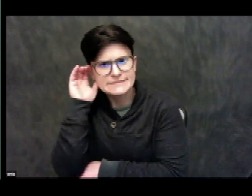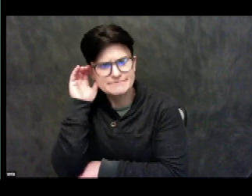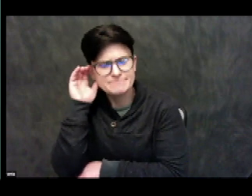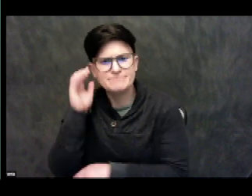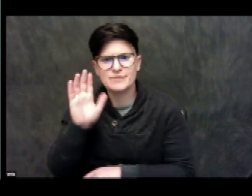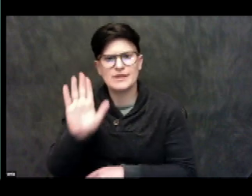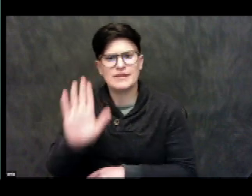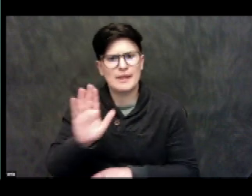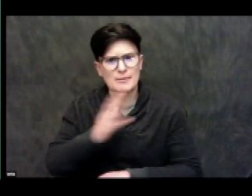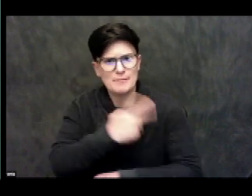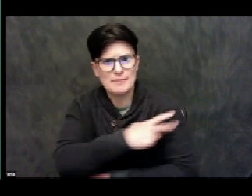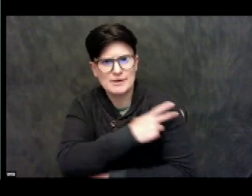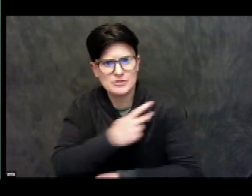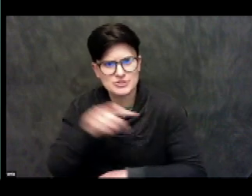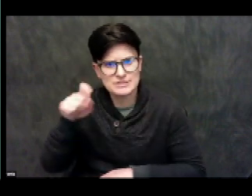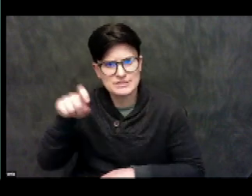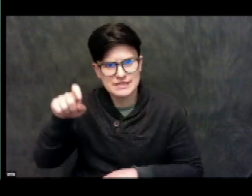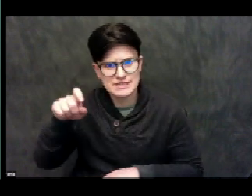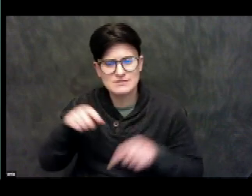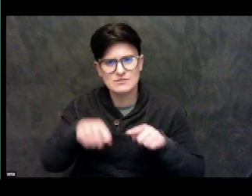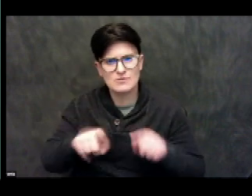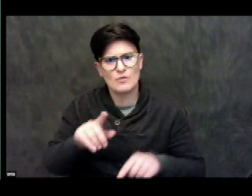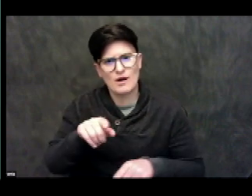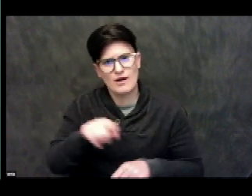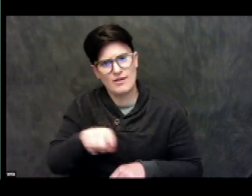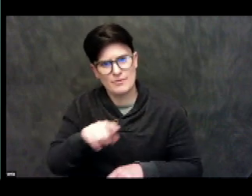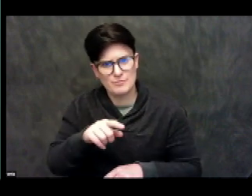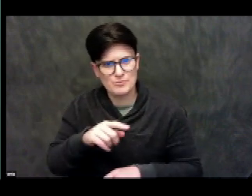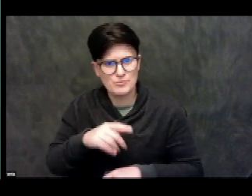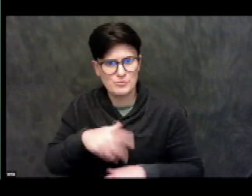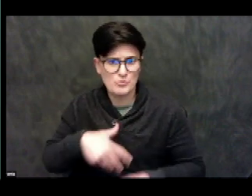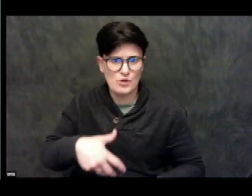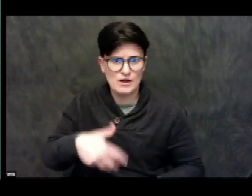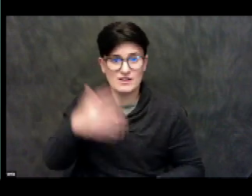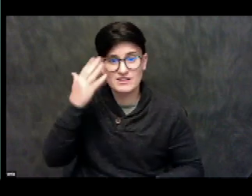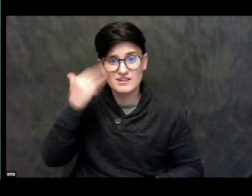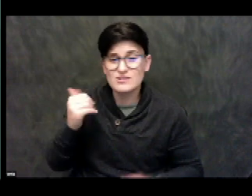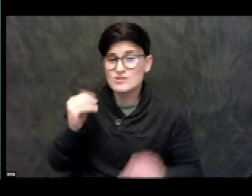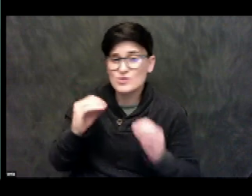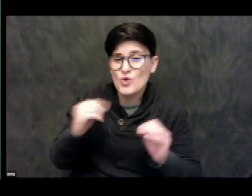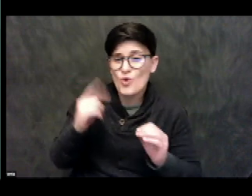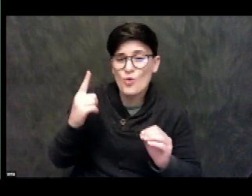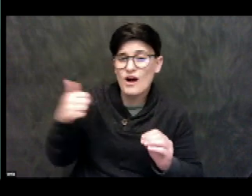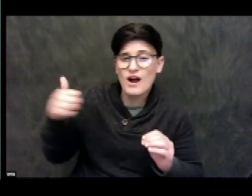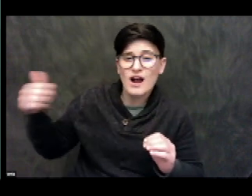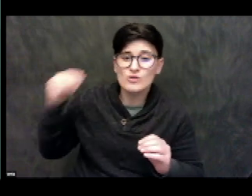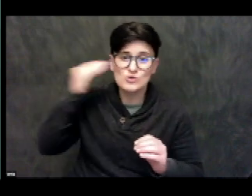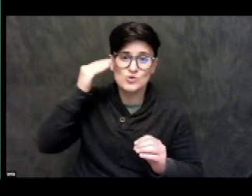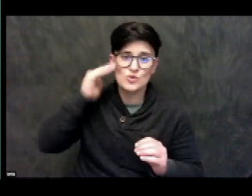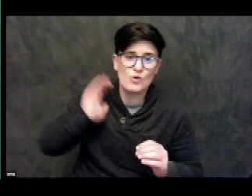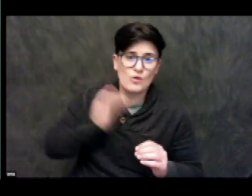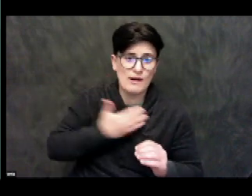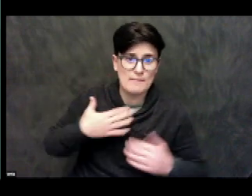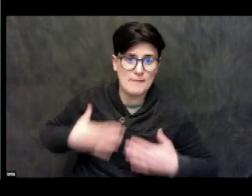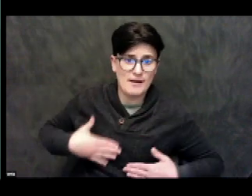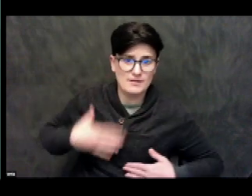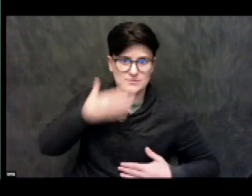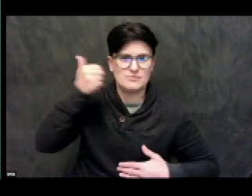when they're pregnant and everything, because no one knows our bodies better than us, Especially people with disabilities